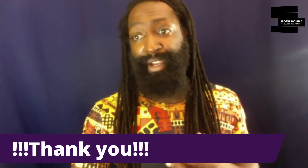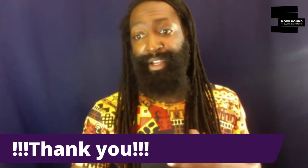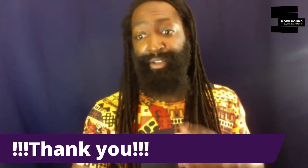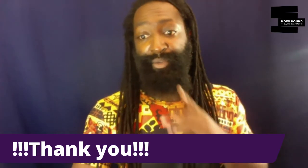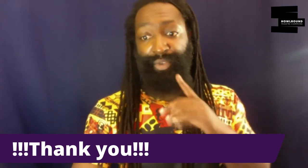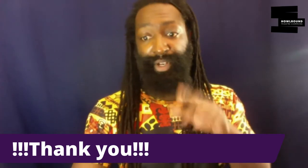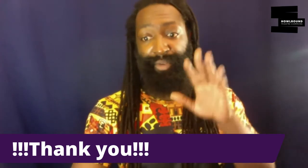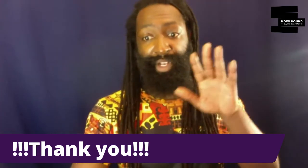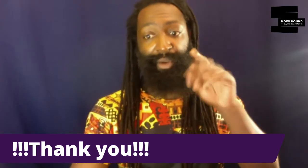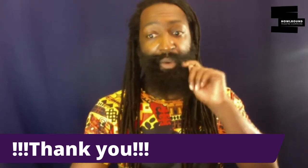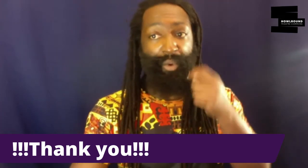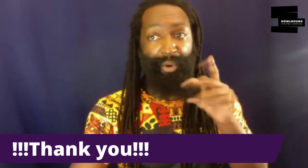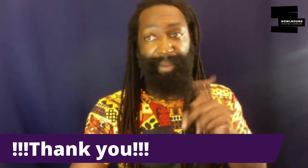They are recording a lot.